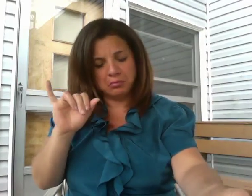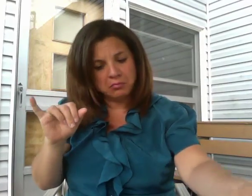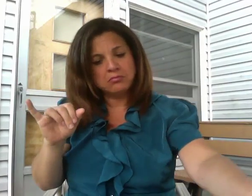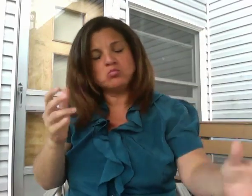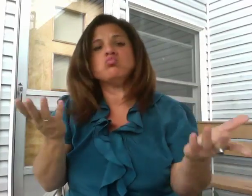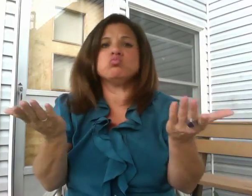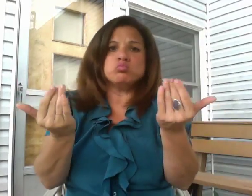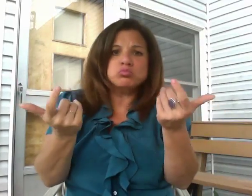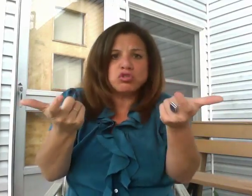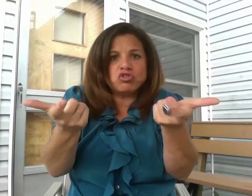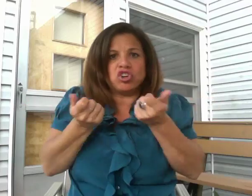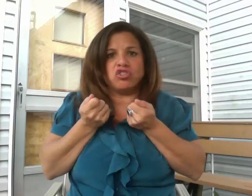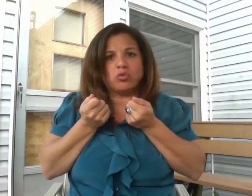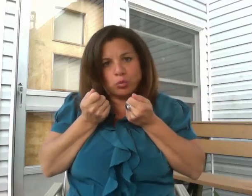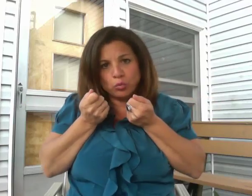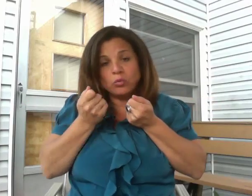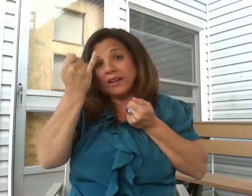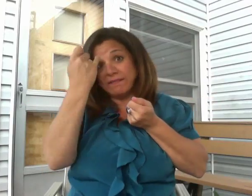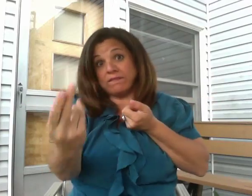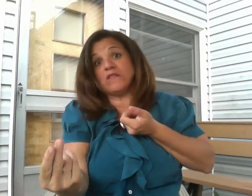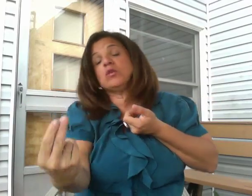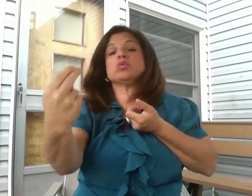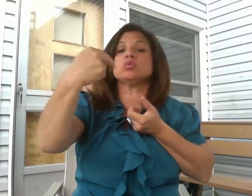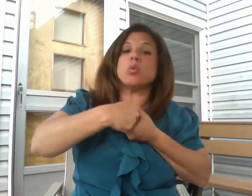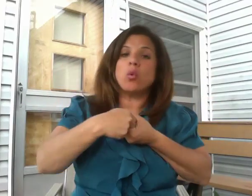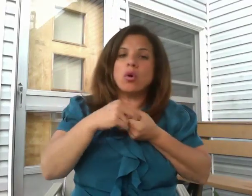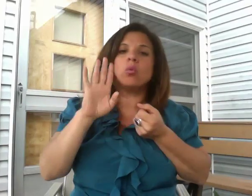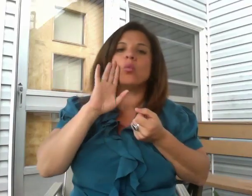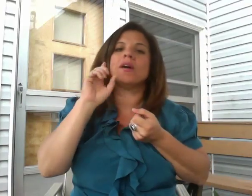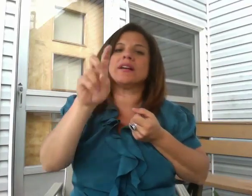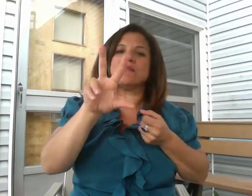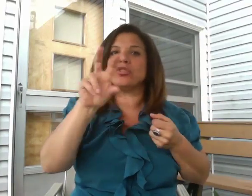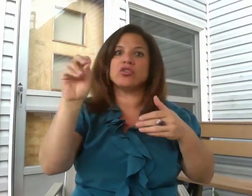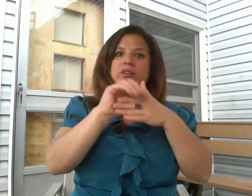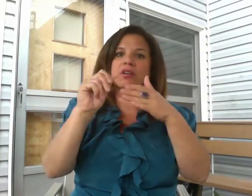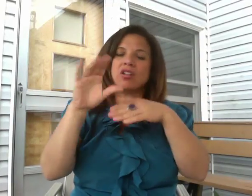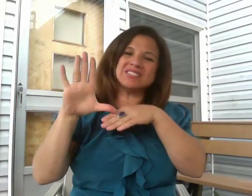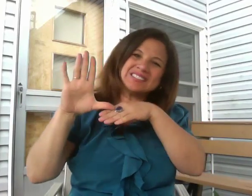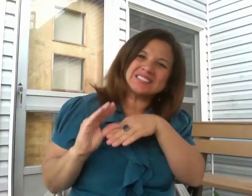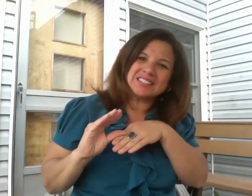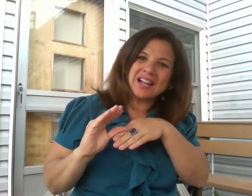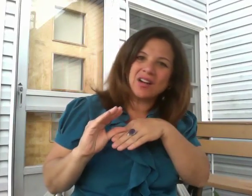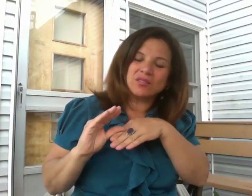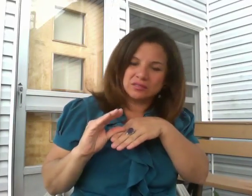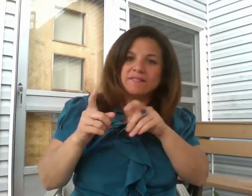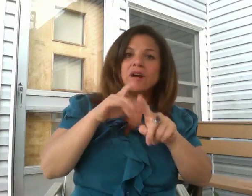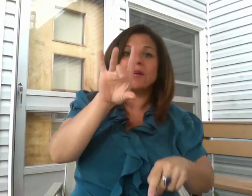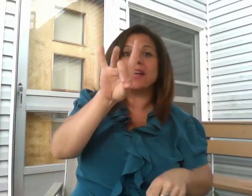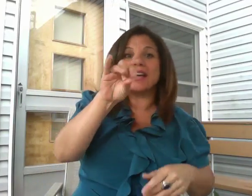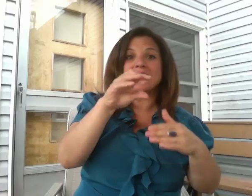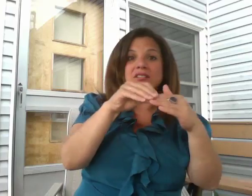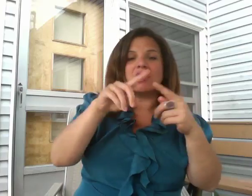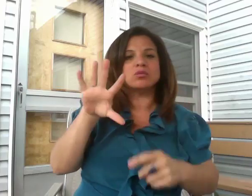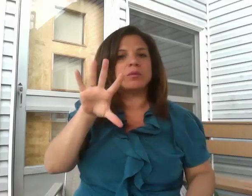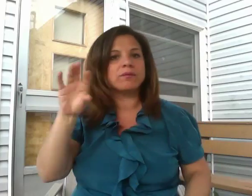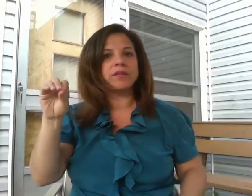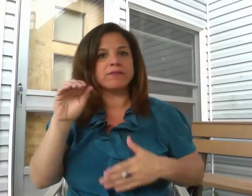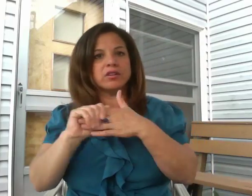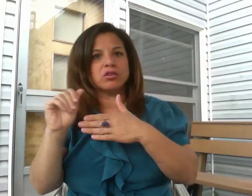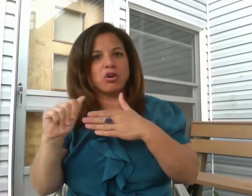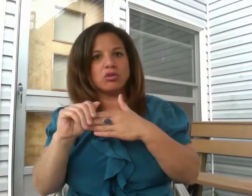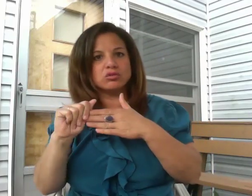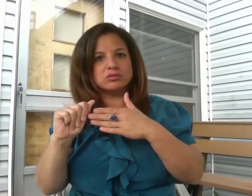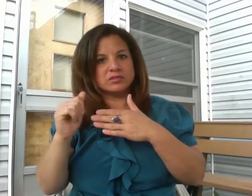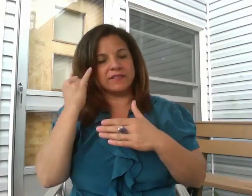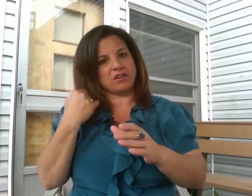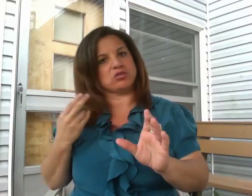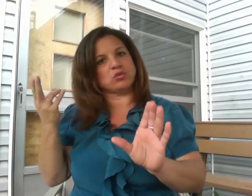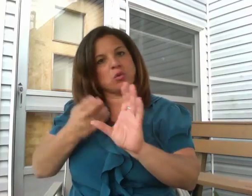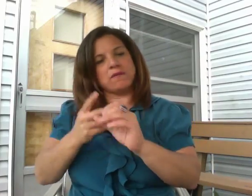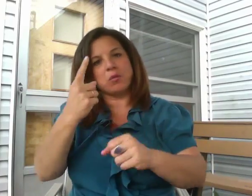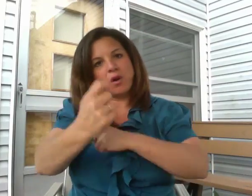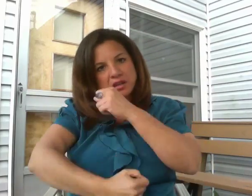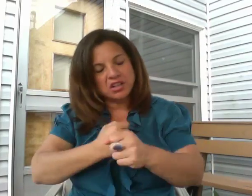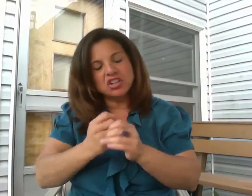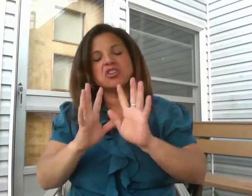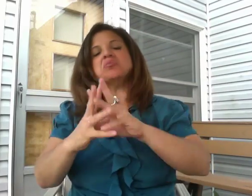When I read it, they wanted to recruit us and that if you join, you will receive 30 dollars discount, from 80 dollars to 50 dollars if I join for a year.